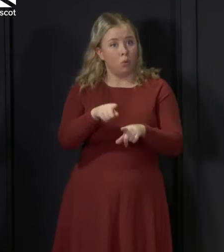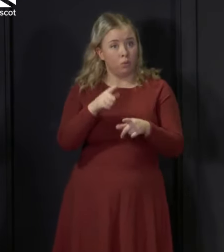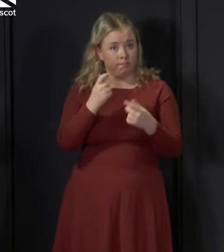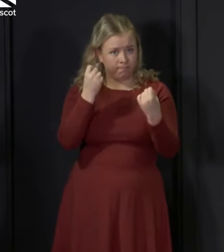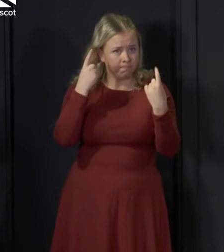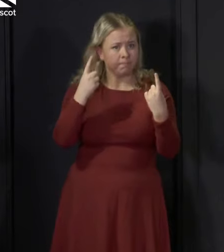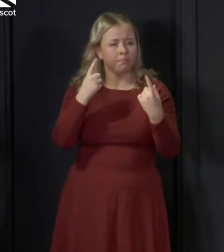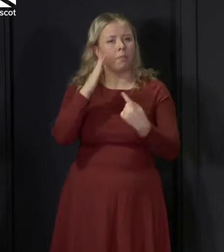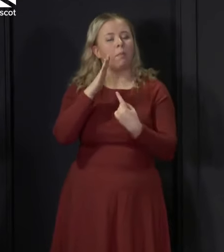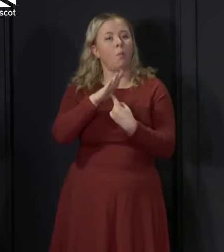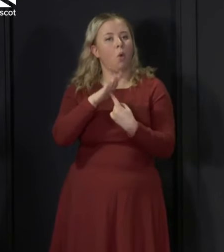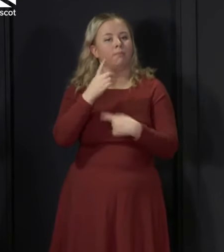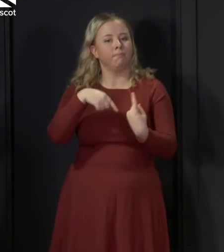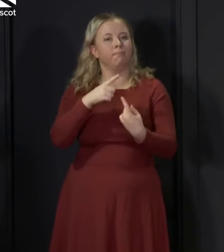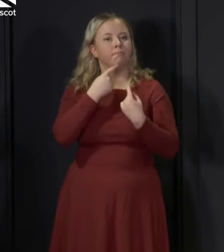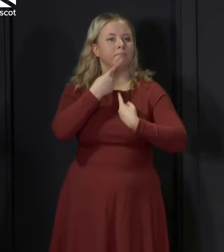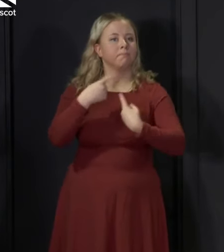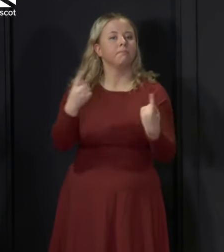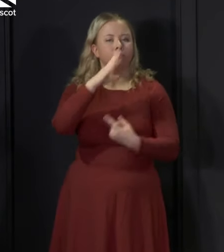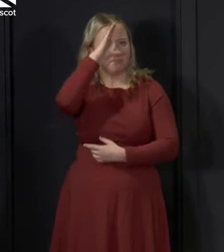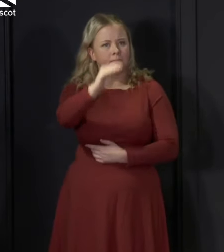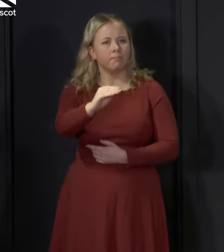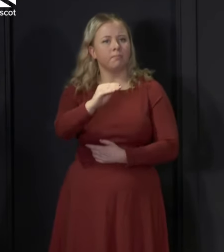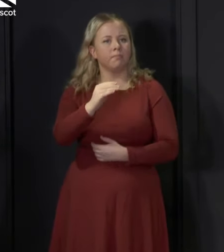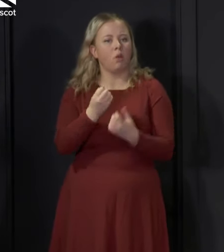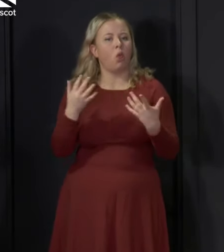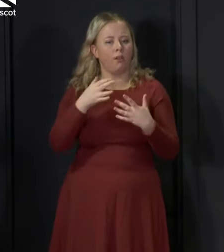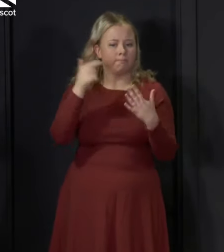that I do report these numbers and do so in some detail.